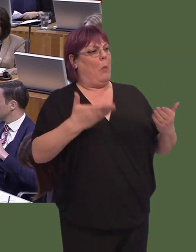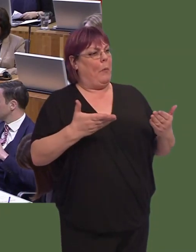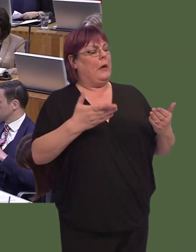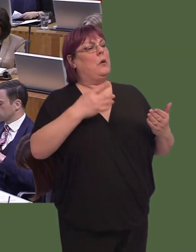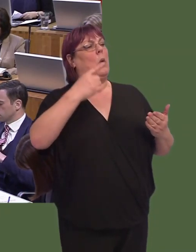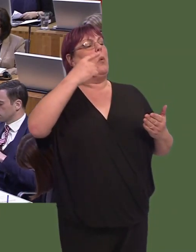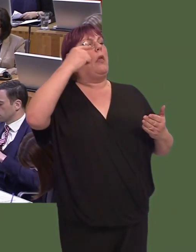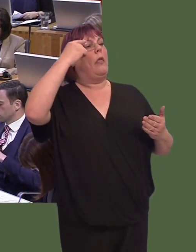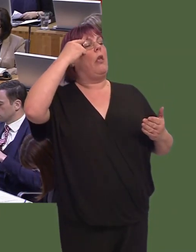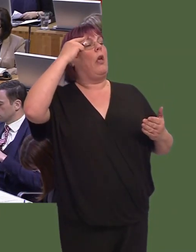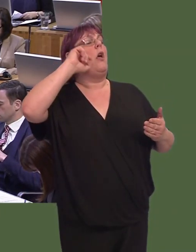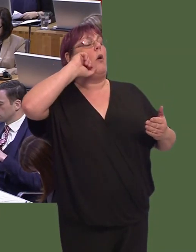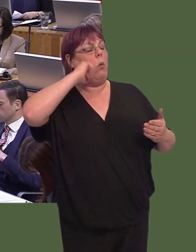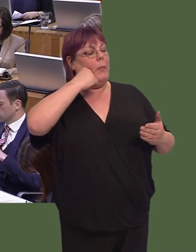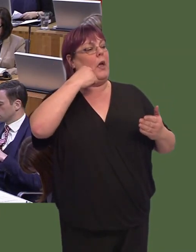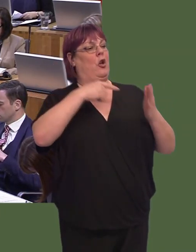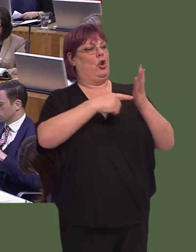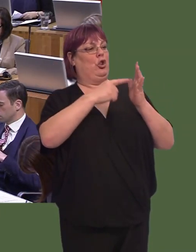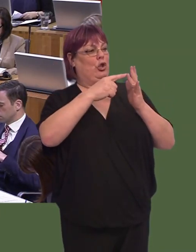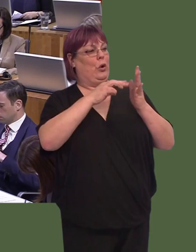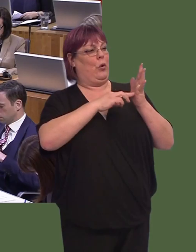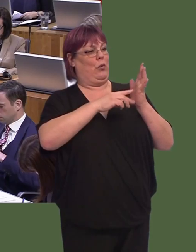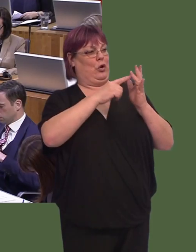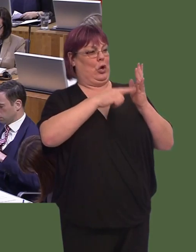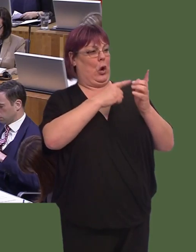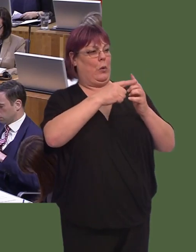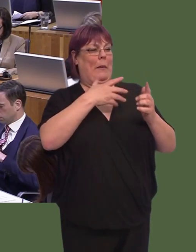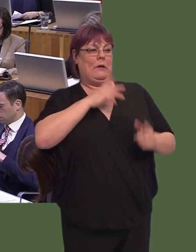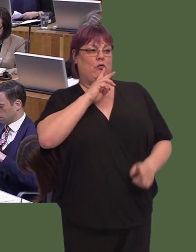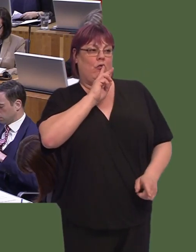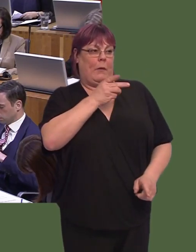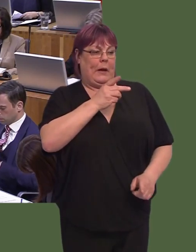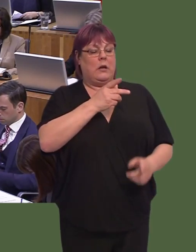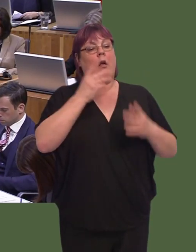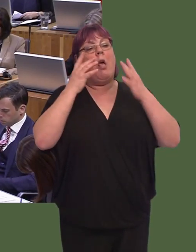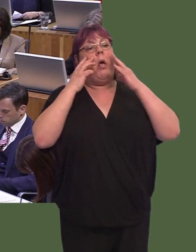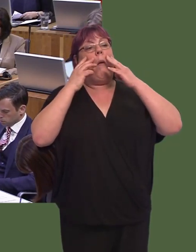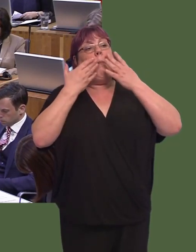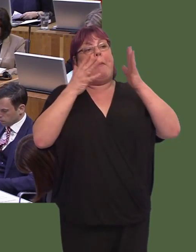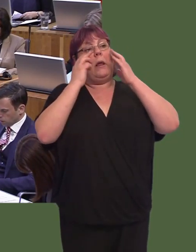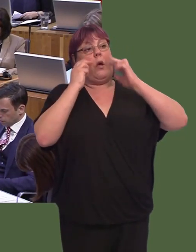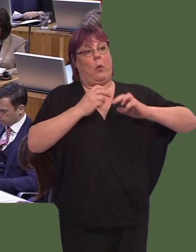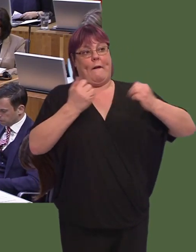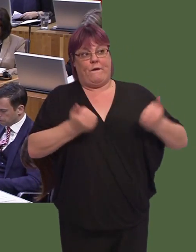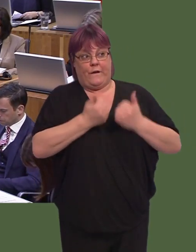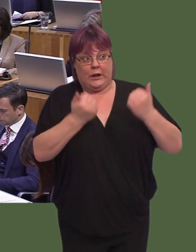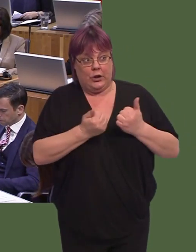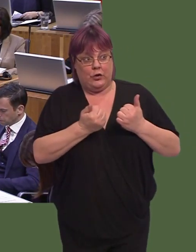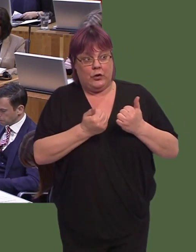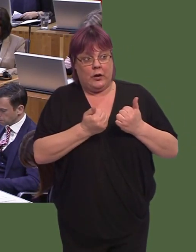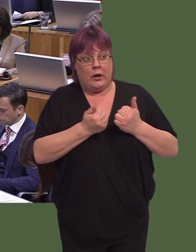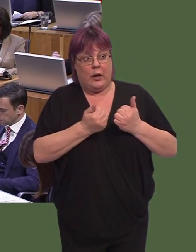want to reiterate that until we see the outcome of the public inquiry and the consequent legal advice and so on it's impossible to be categoric.